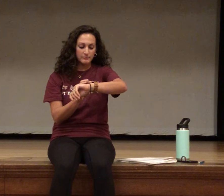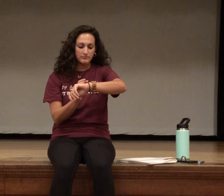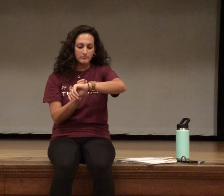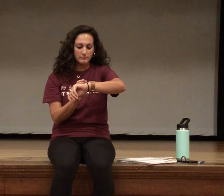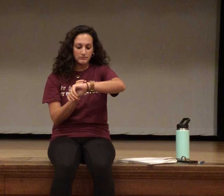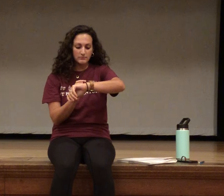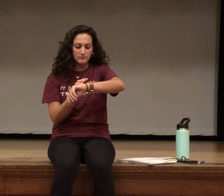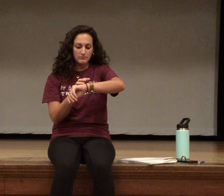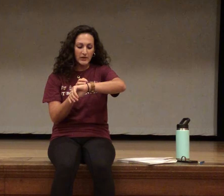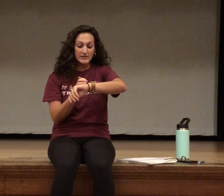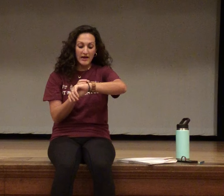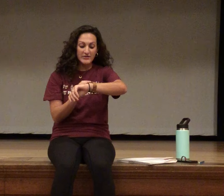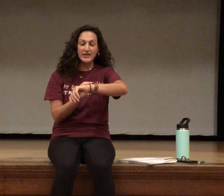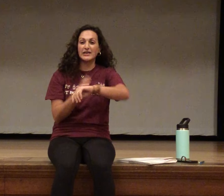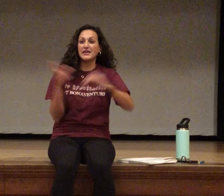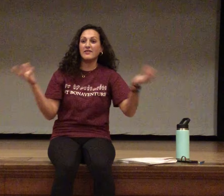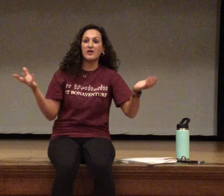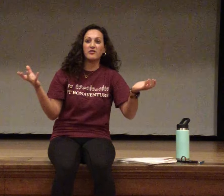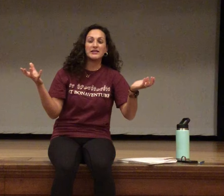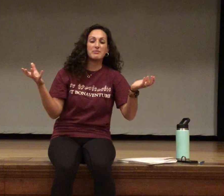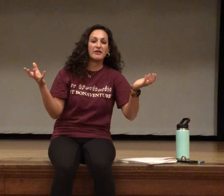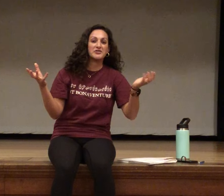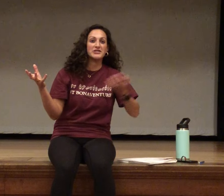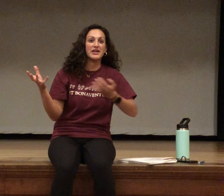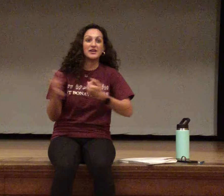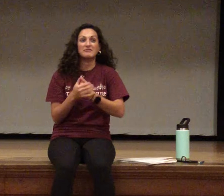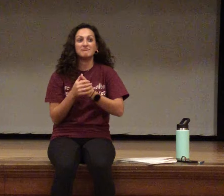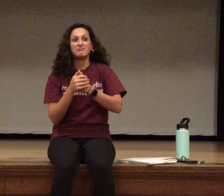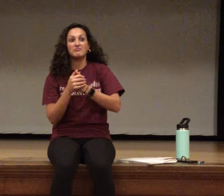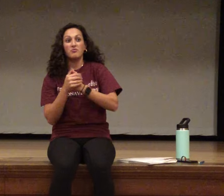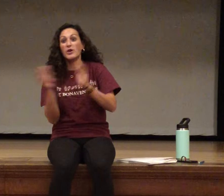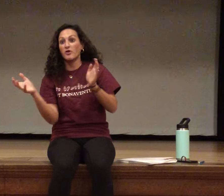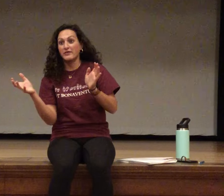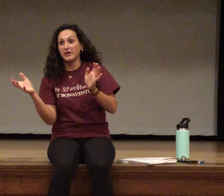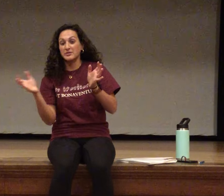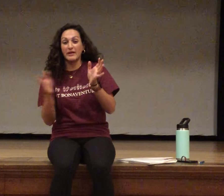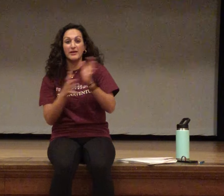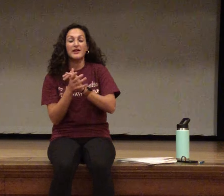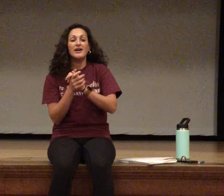um because obviously like I said they don't like spelling just like we don't like fingerspelling